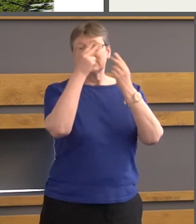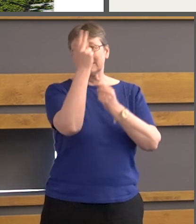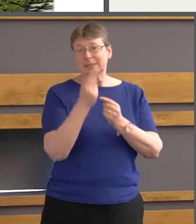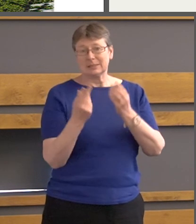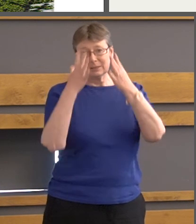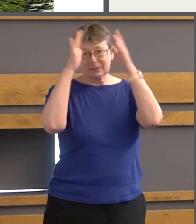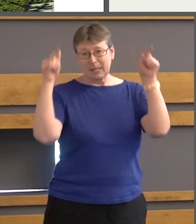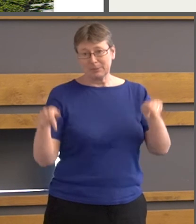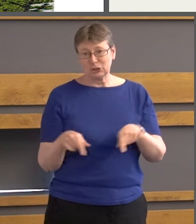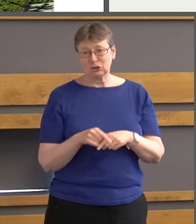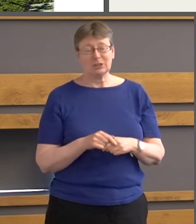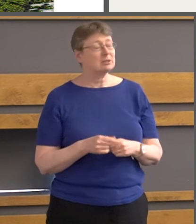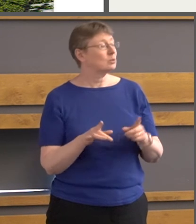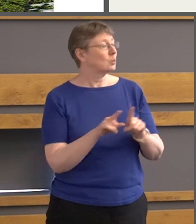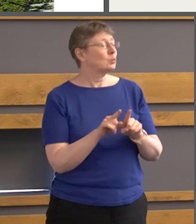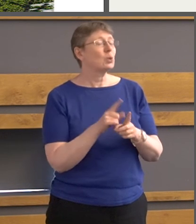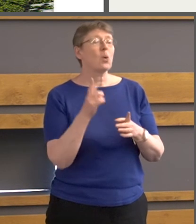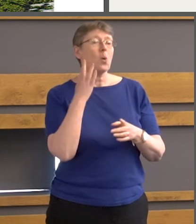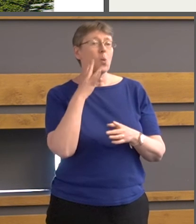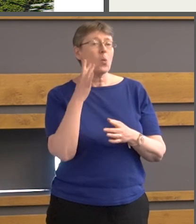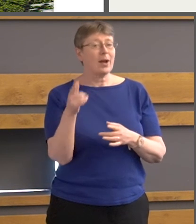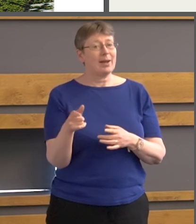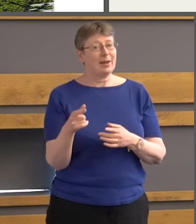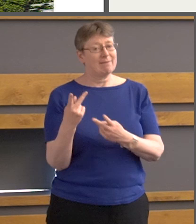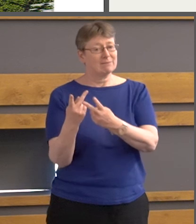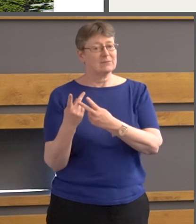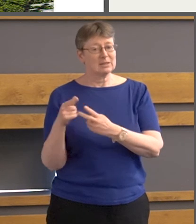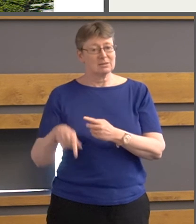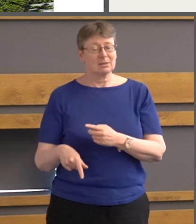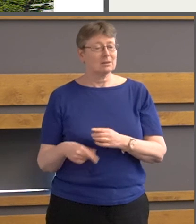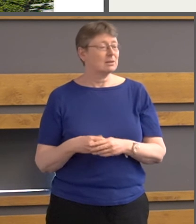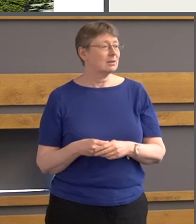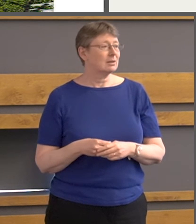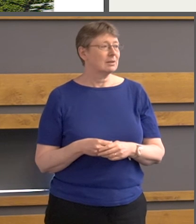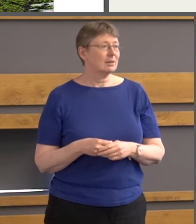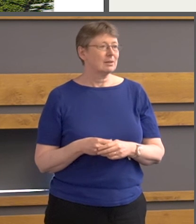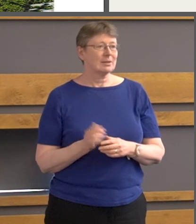And when you have guests coming to your house, you can serve them peanuts and almonds